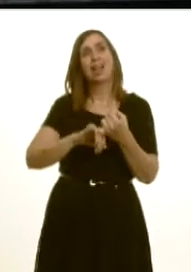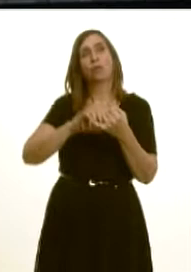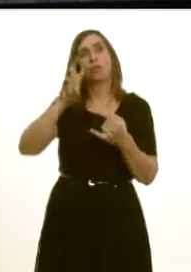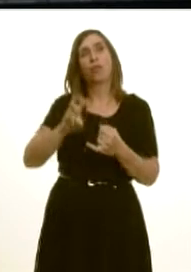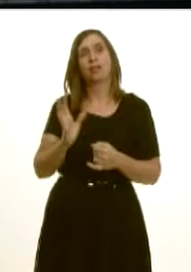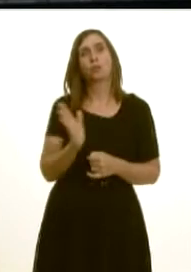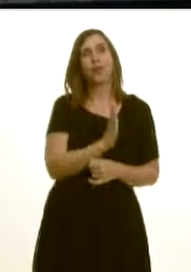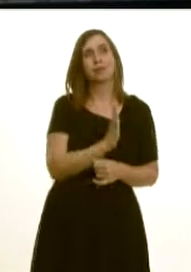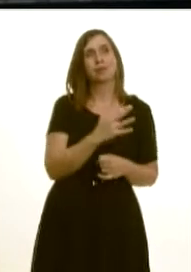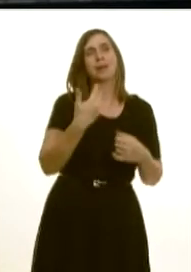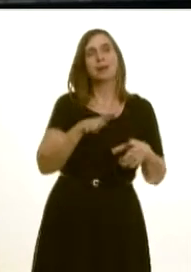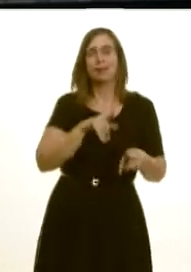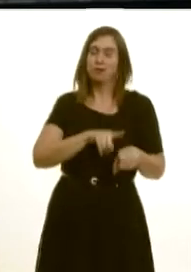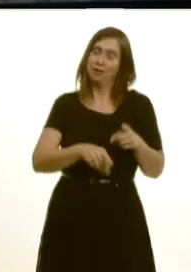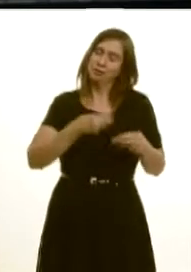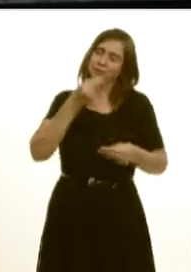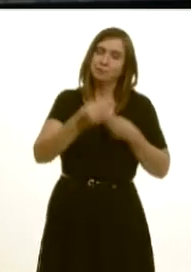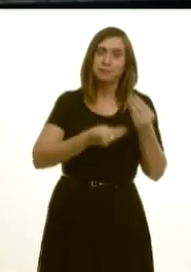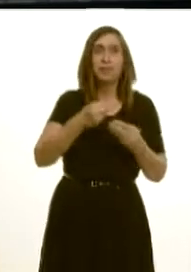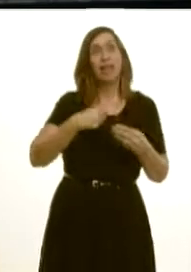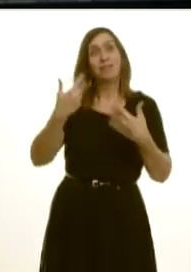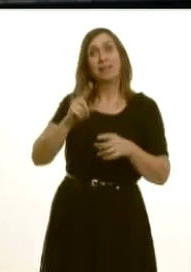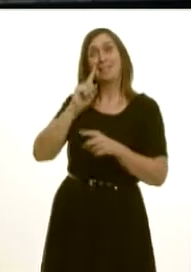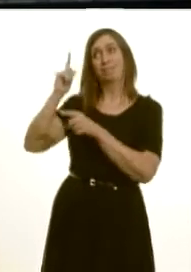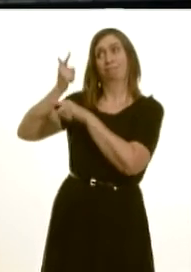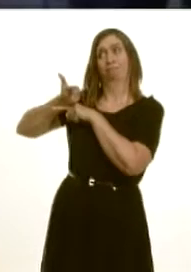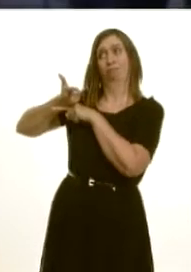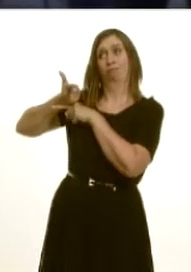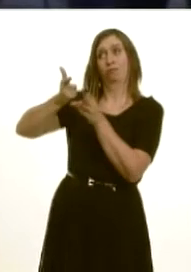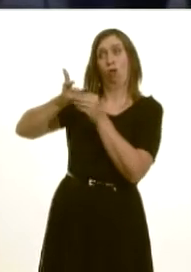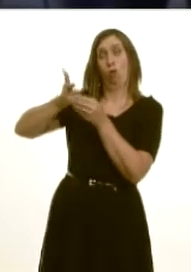explaining the situation. From the videos that I have seen online, it has been creating